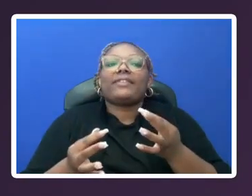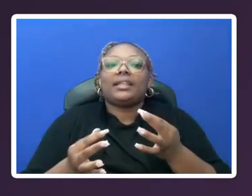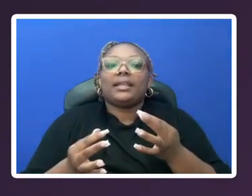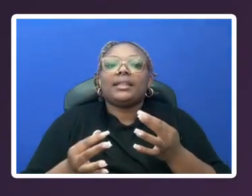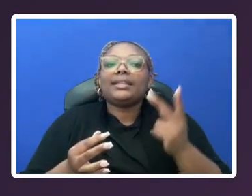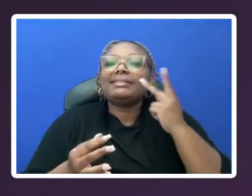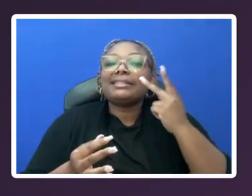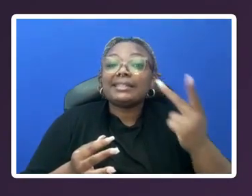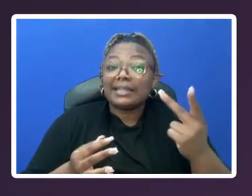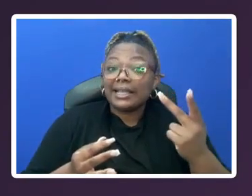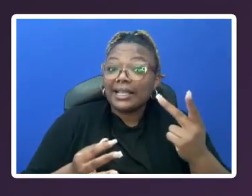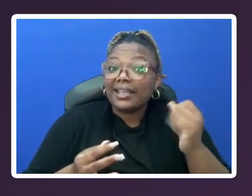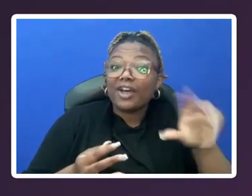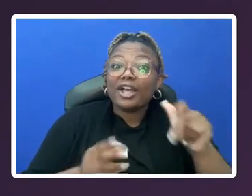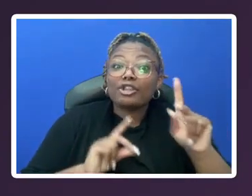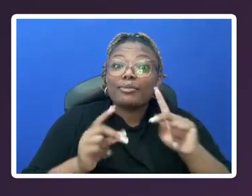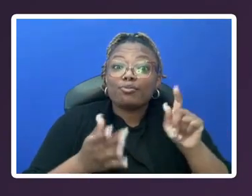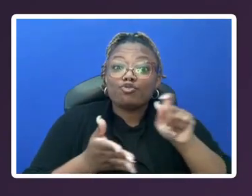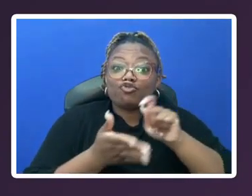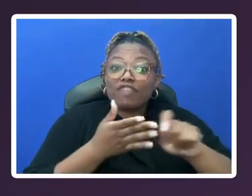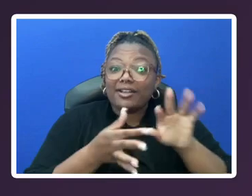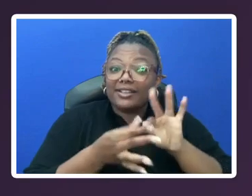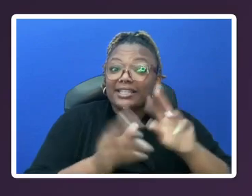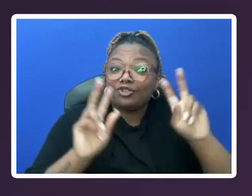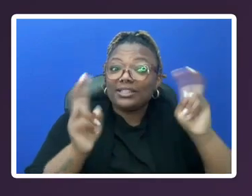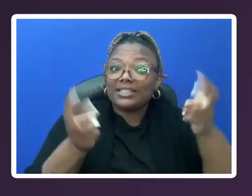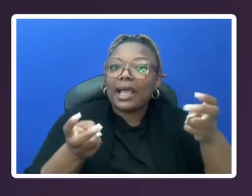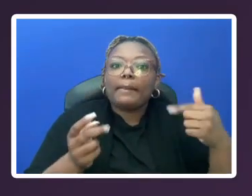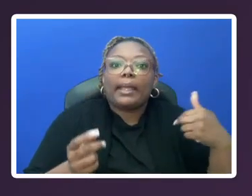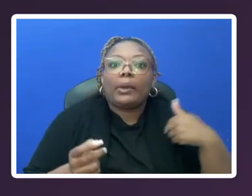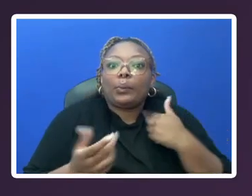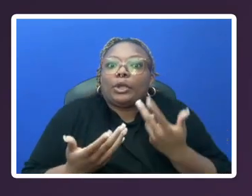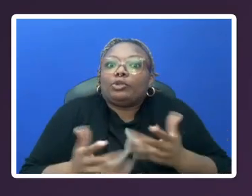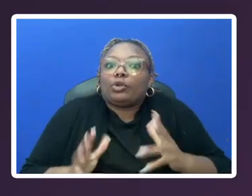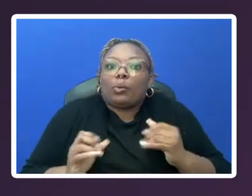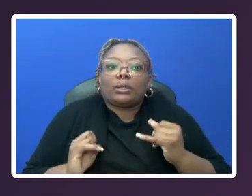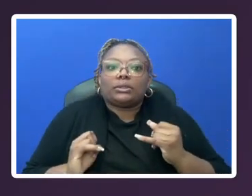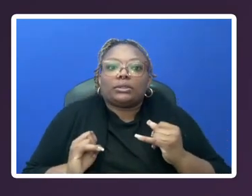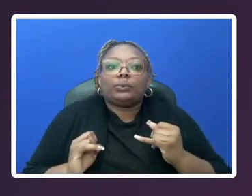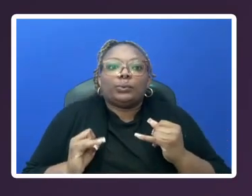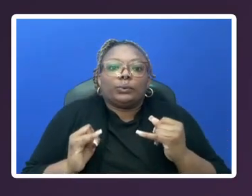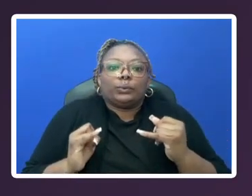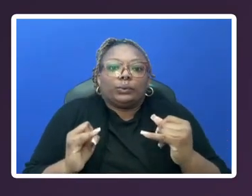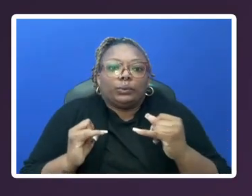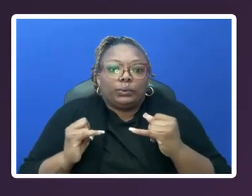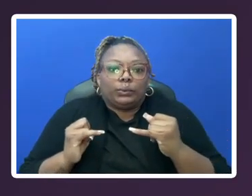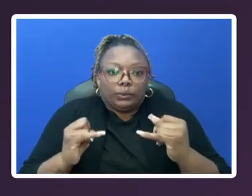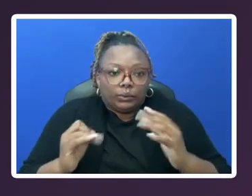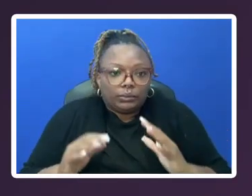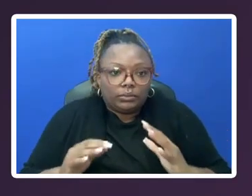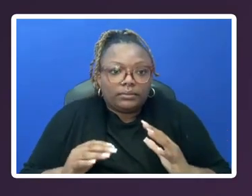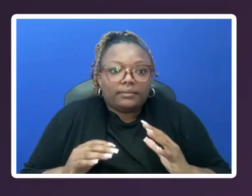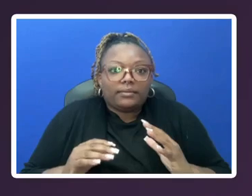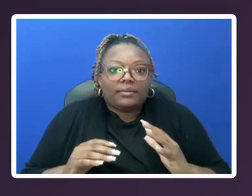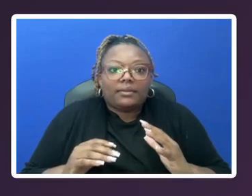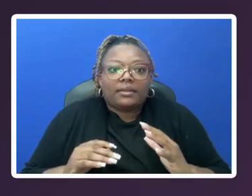We want to make sure that we're not, you know, moving into any type of cultural appropriation,